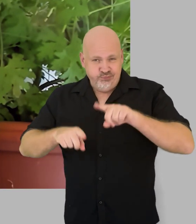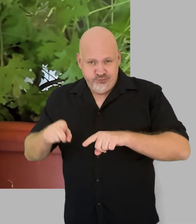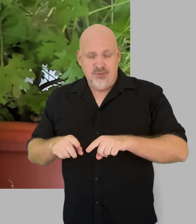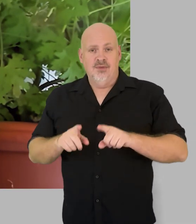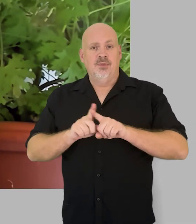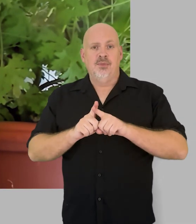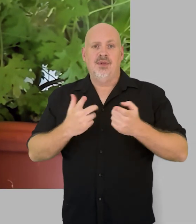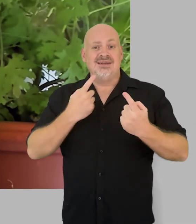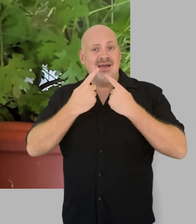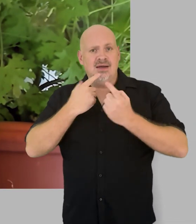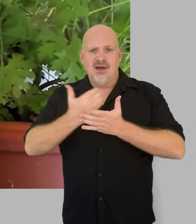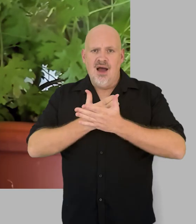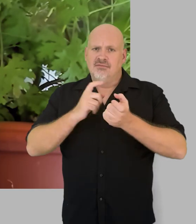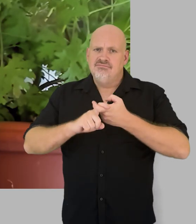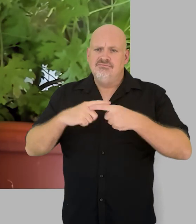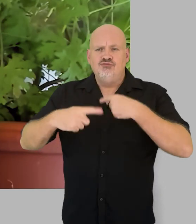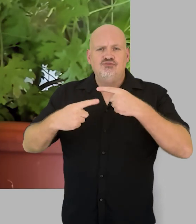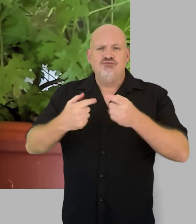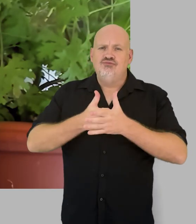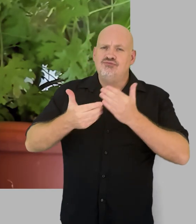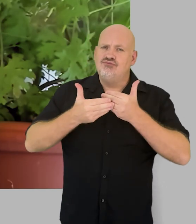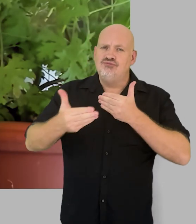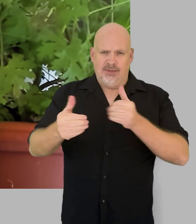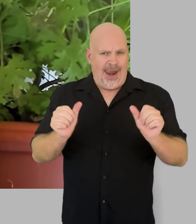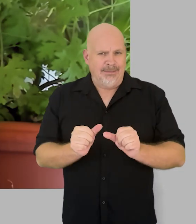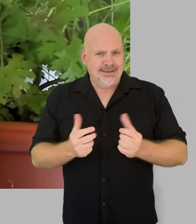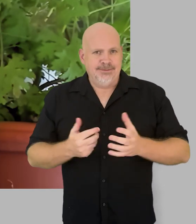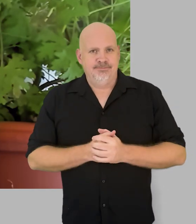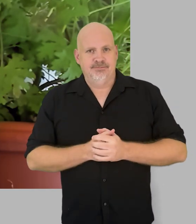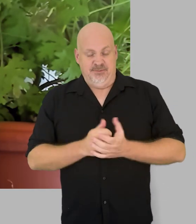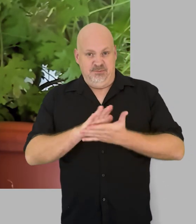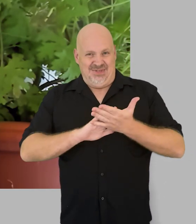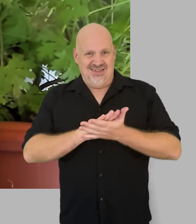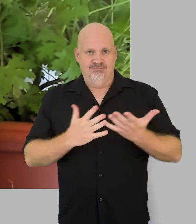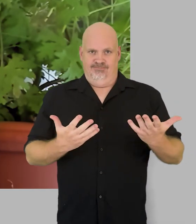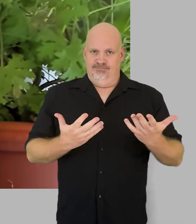We want the papers to provide a state-of-the-art summary to support governments, civil society,